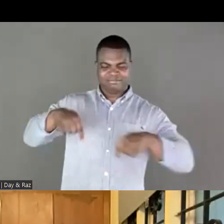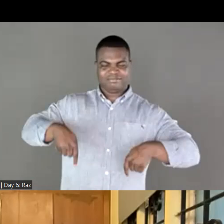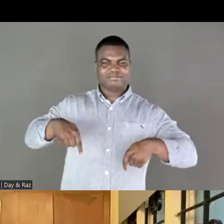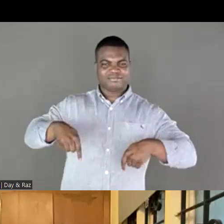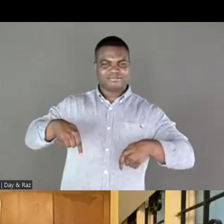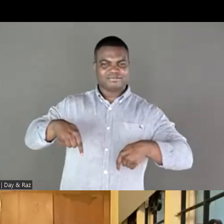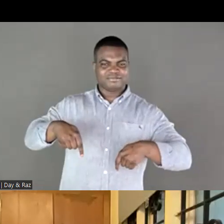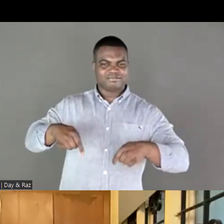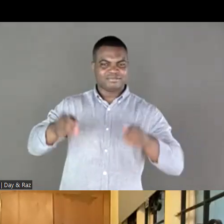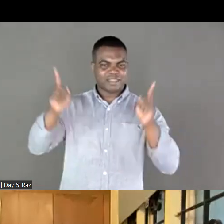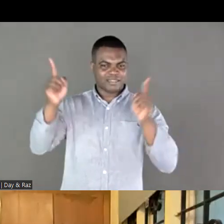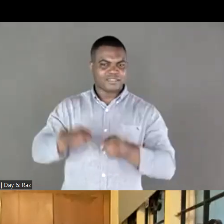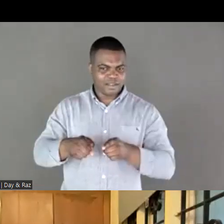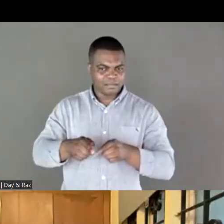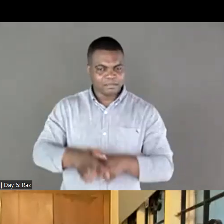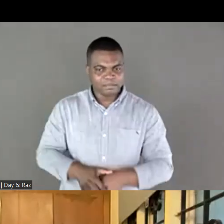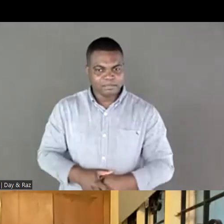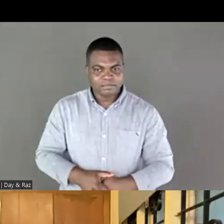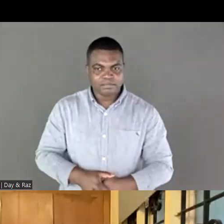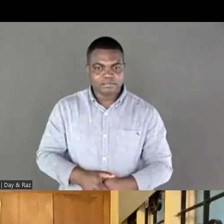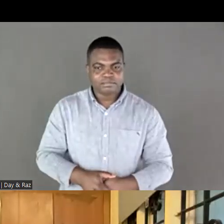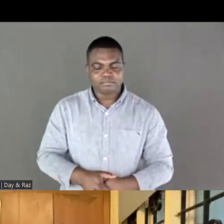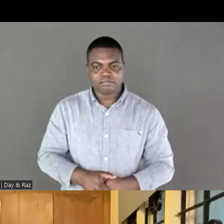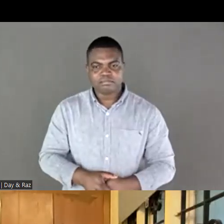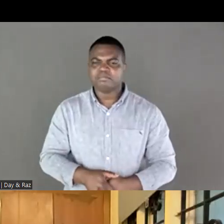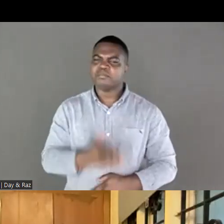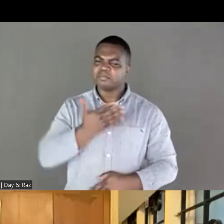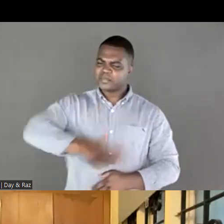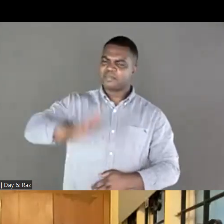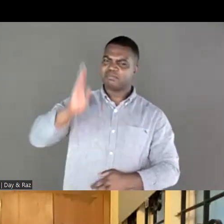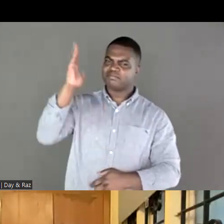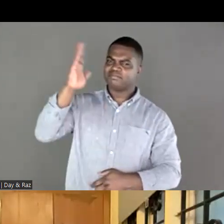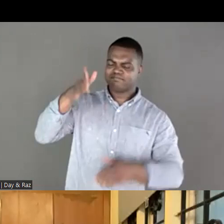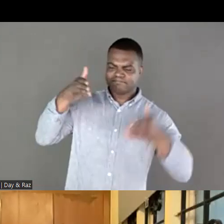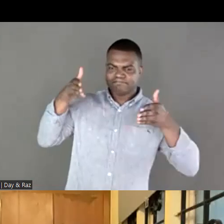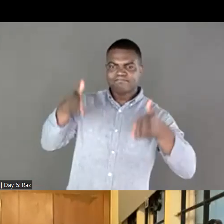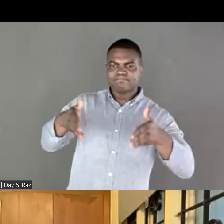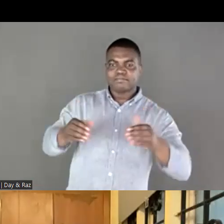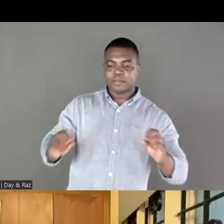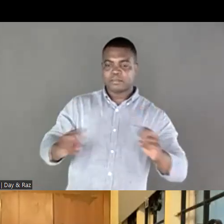has fostered collaborations between mainstream humanitarian actors and organizations of persons